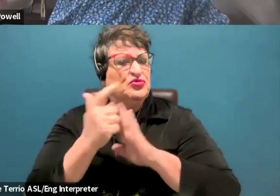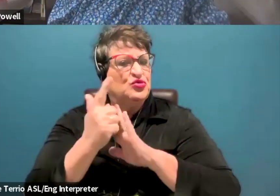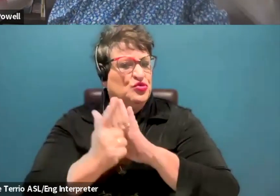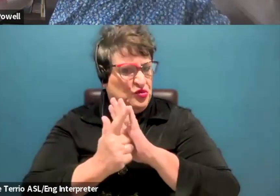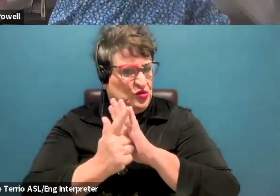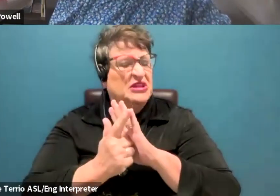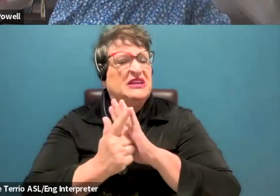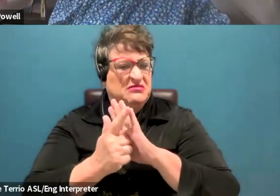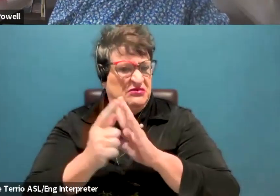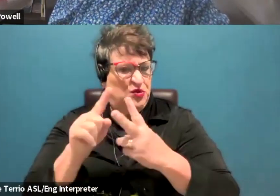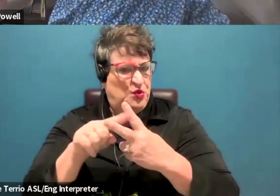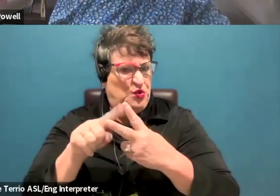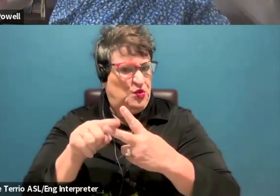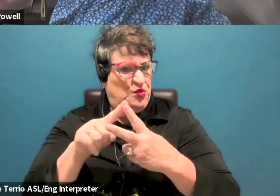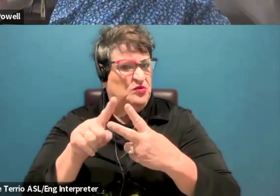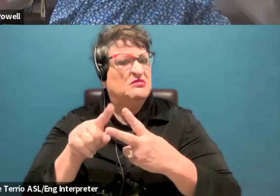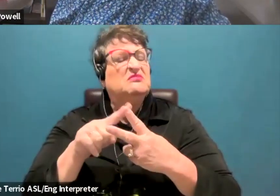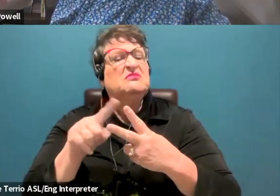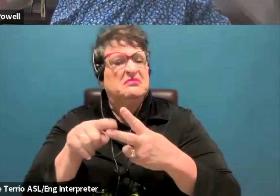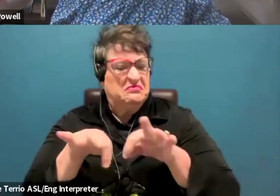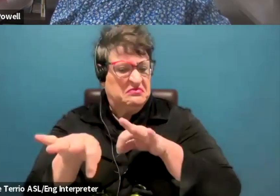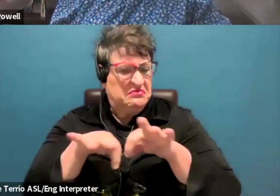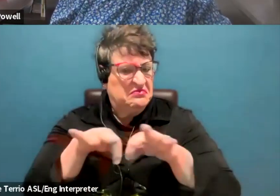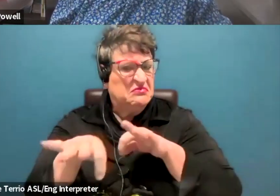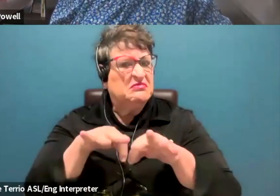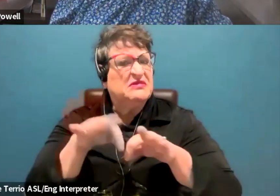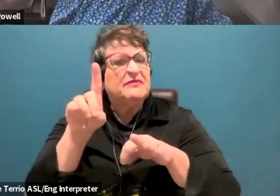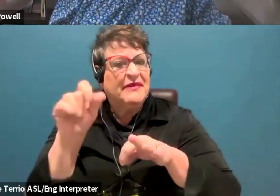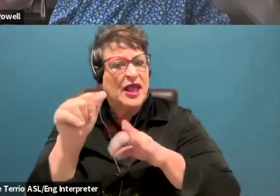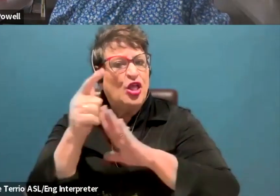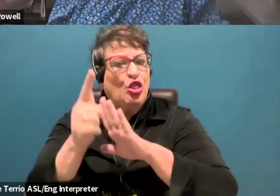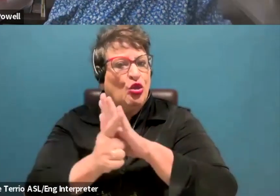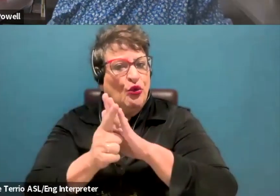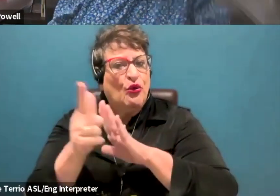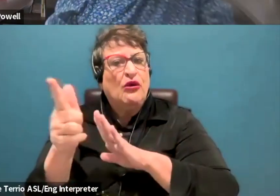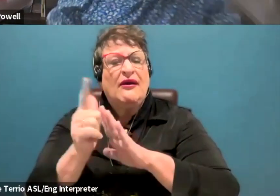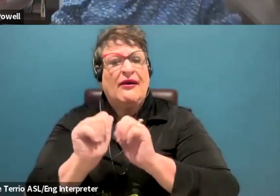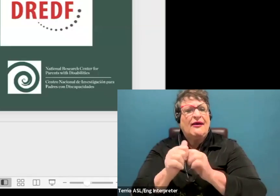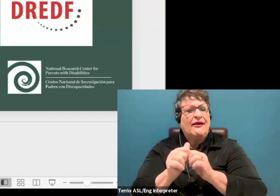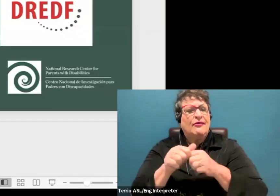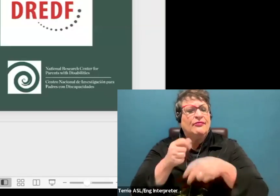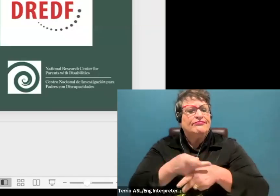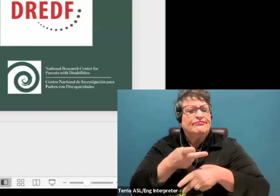explain how disability law can be used in child welfare cases.